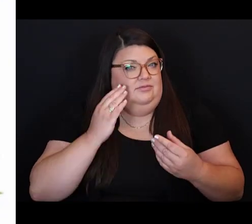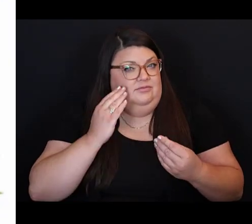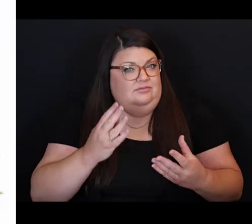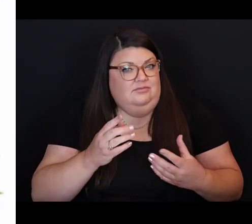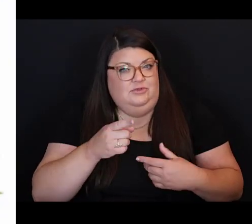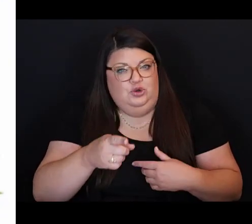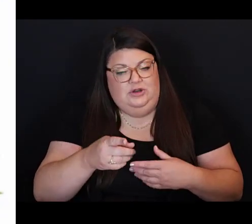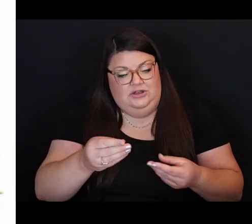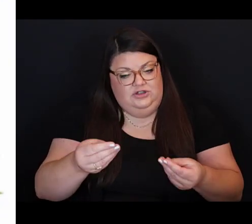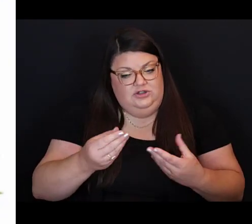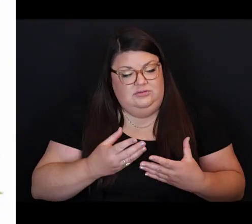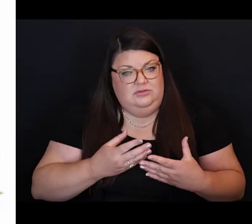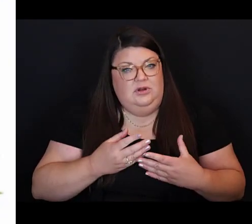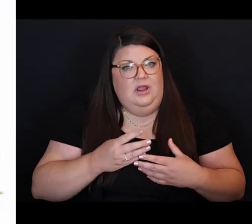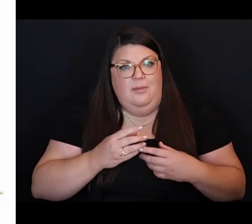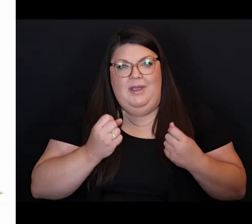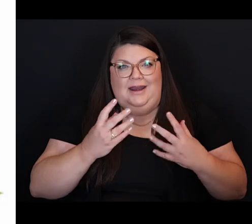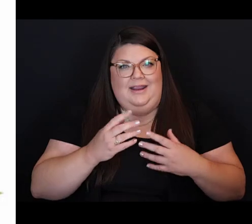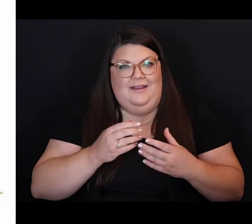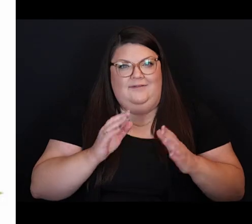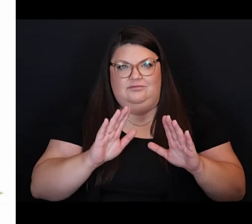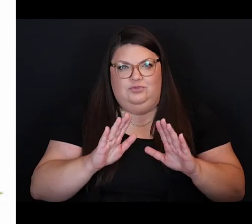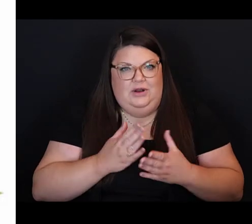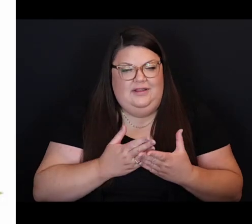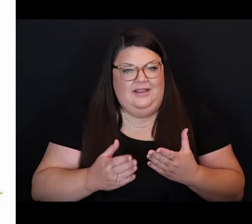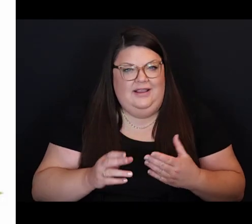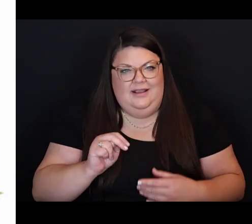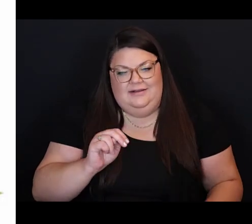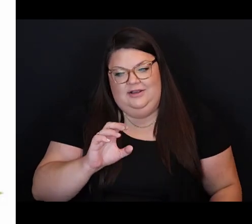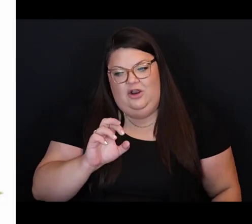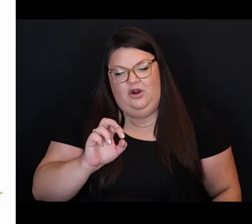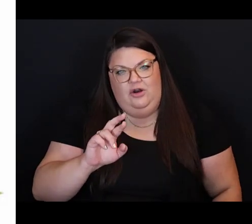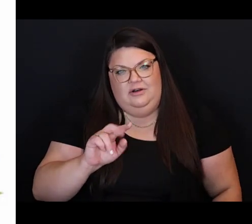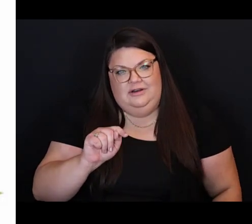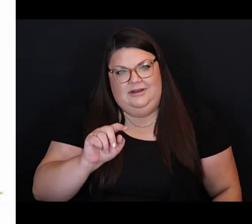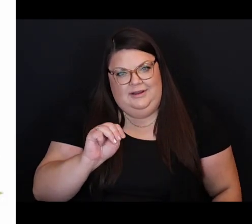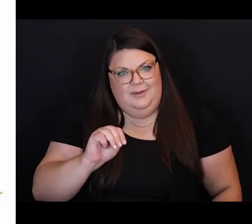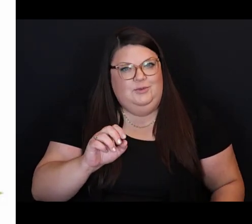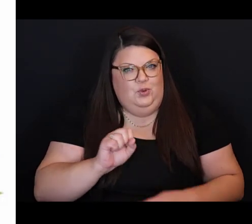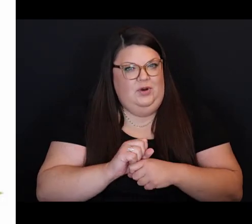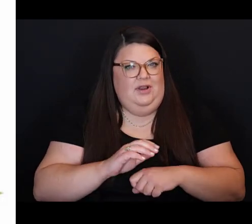share with us a lot of the great things that the National Center for Self-Employment is working on.